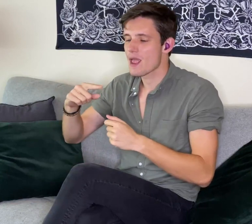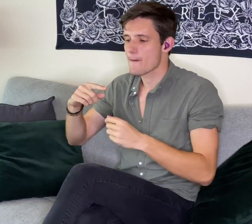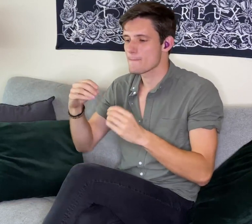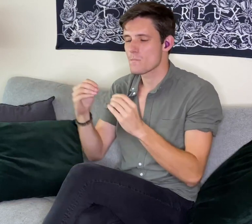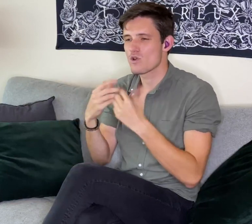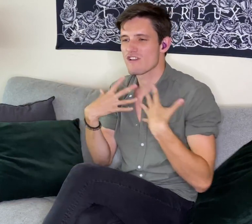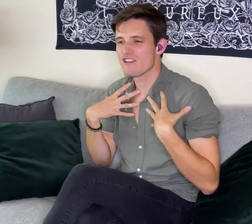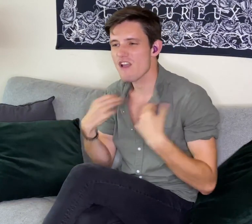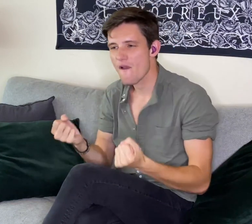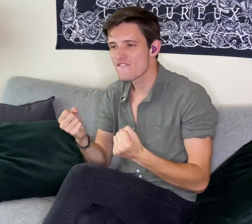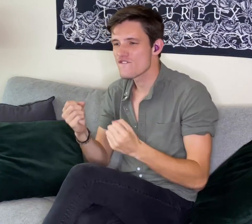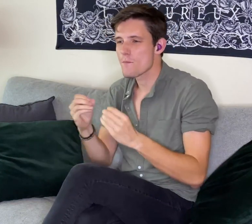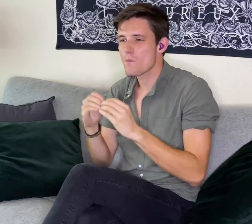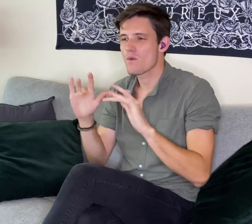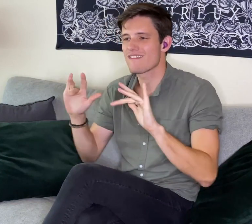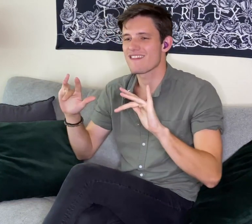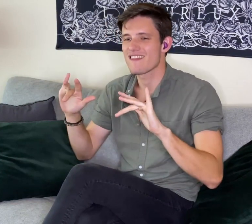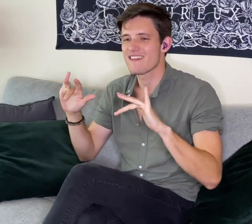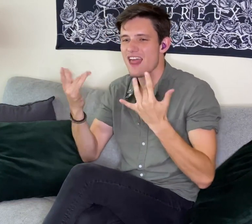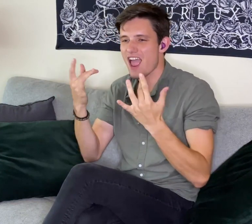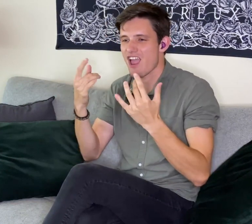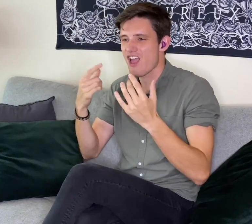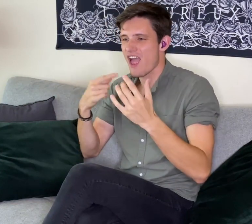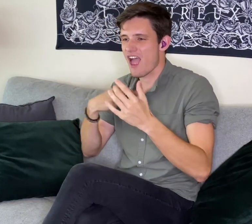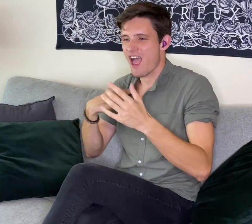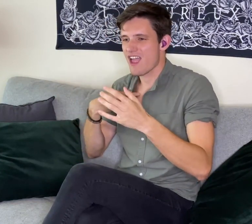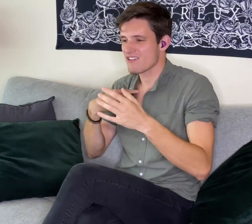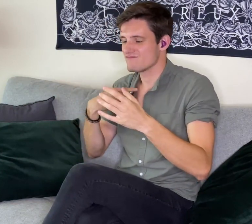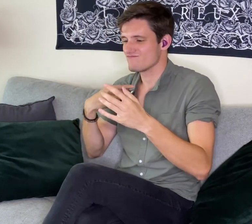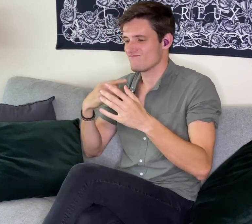I’ve been more confident and lighter as if a heavy weight